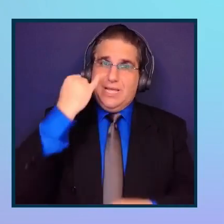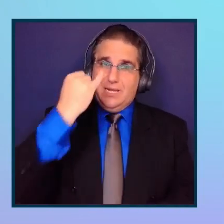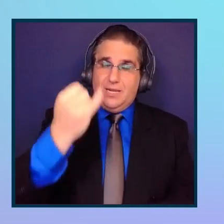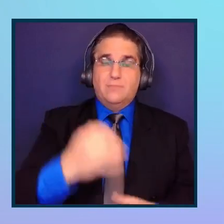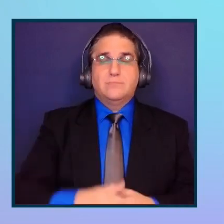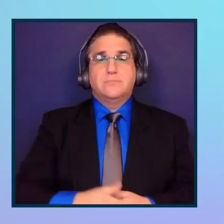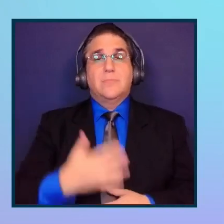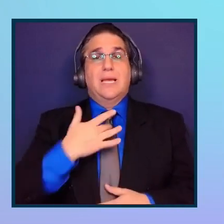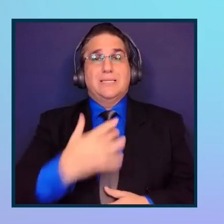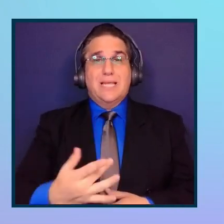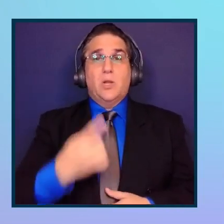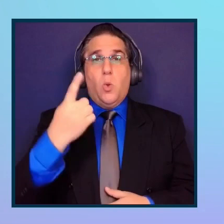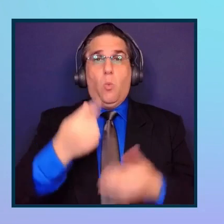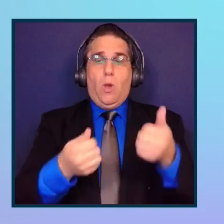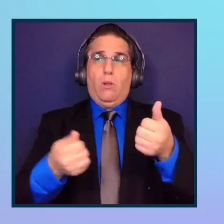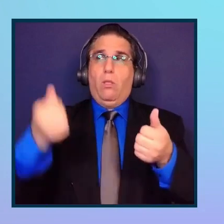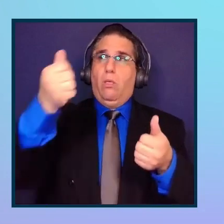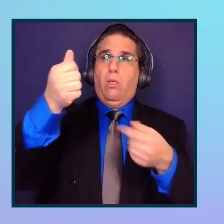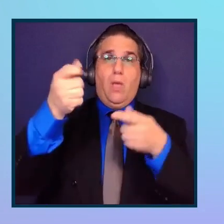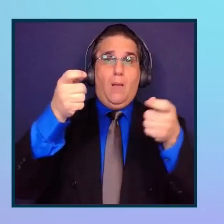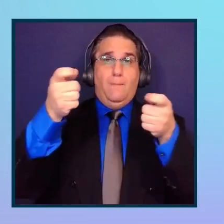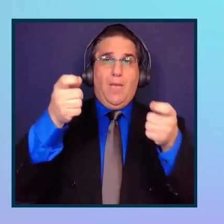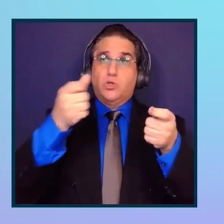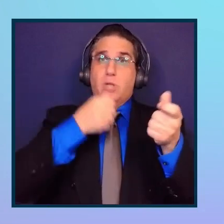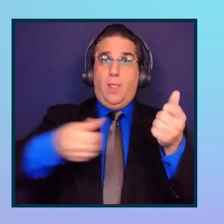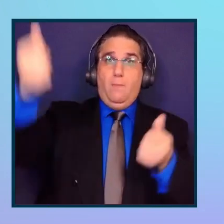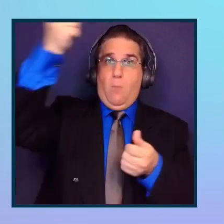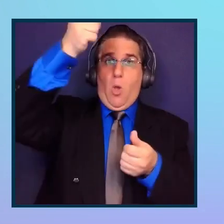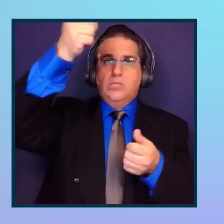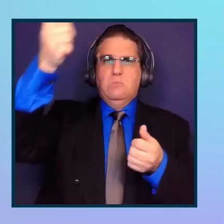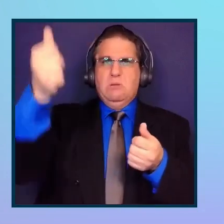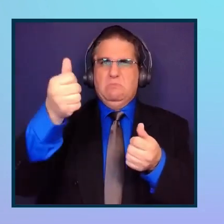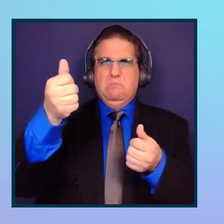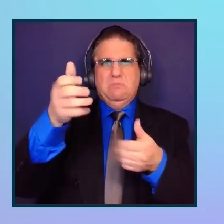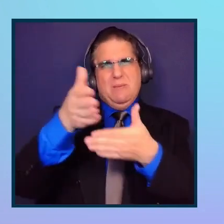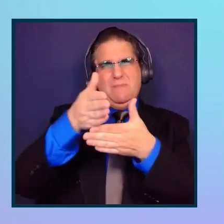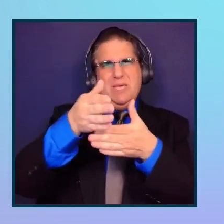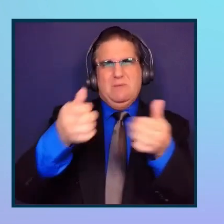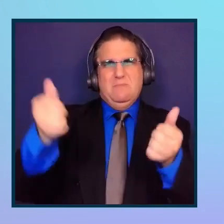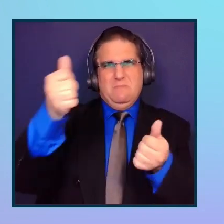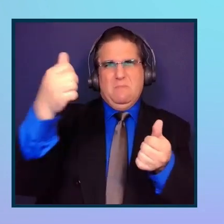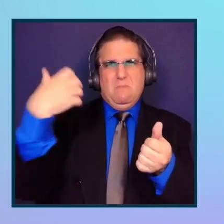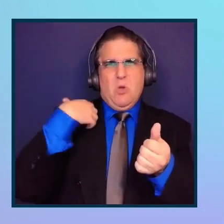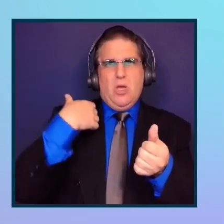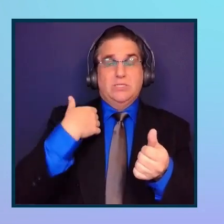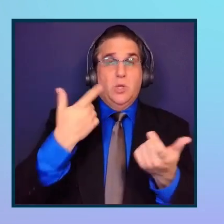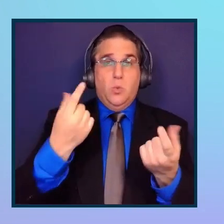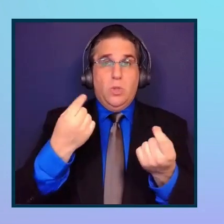and what they will do is they will convince the powers that be that if you do this right, we're gonna make a lot of money.